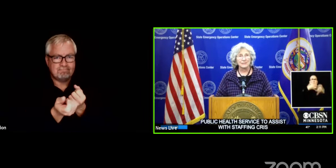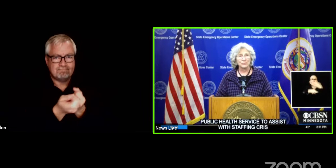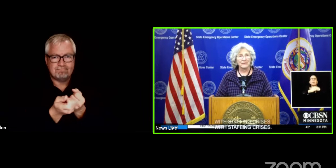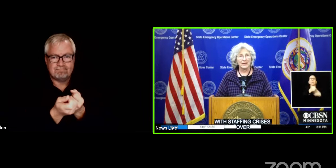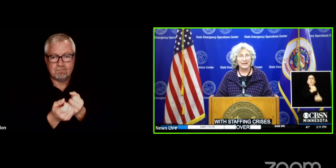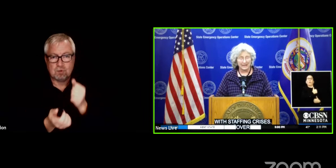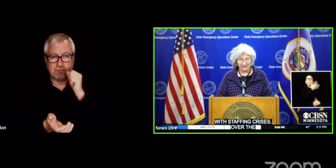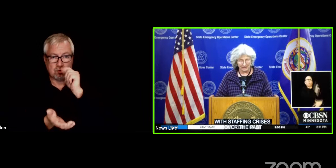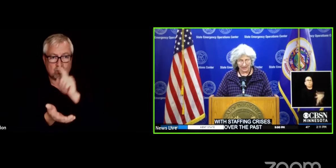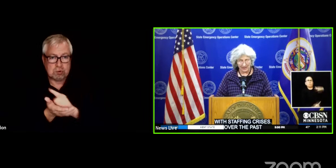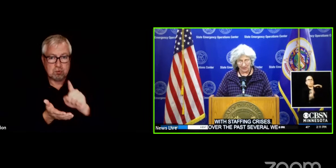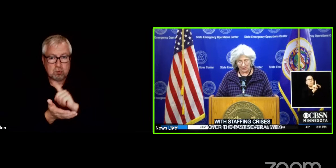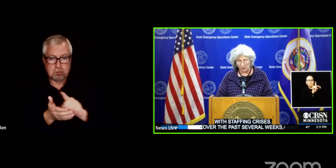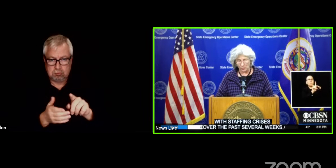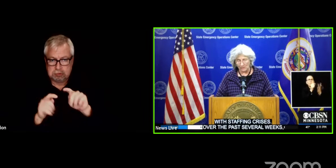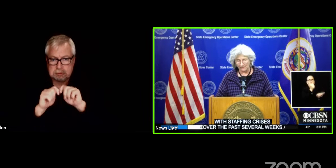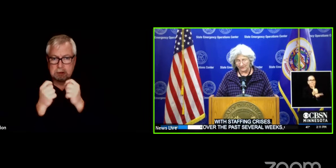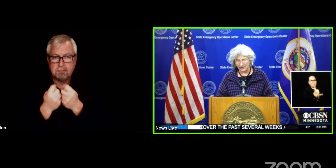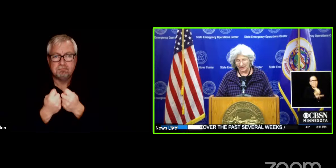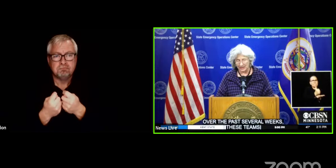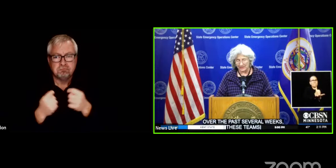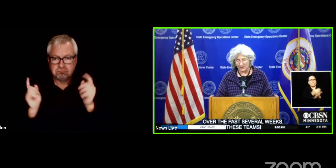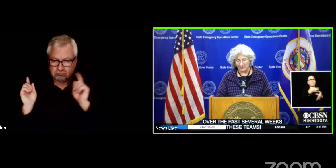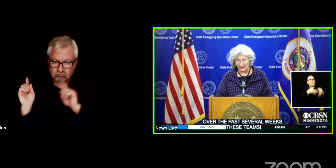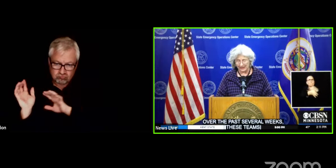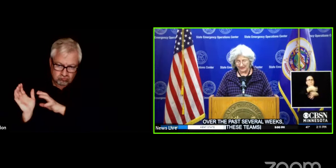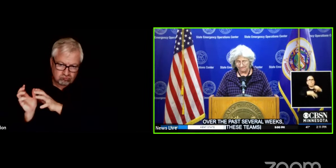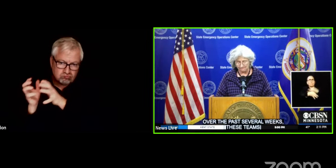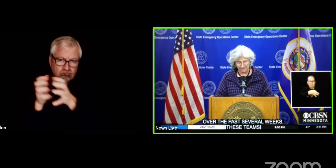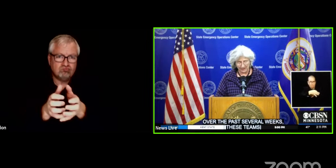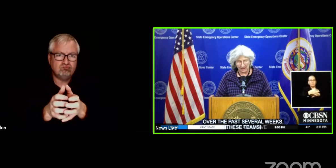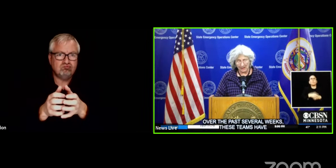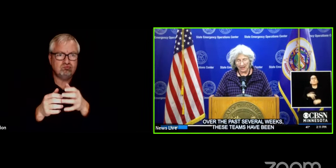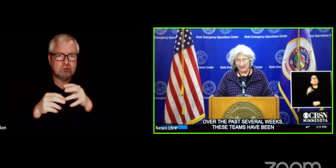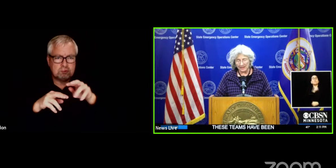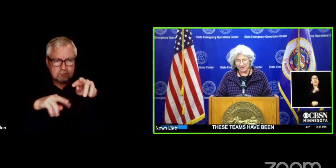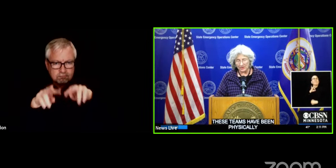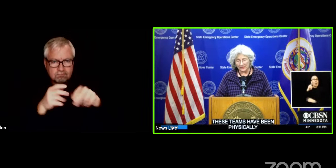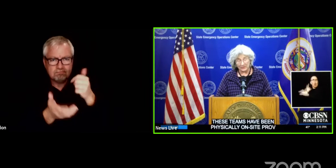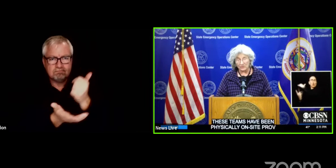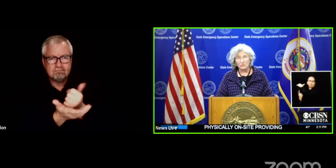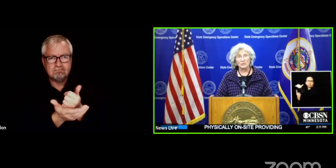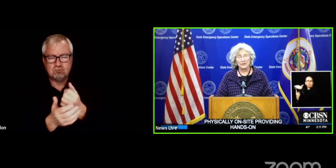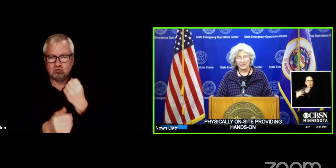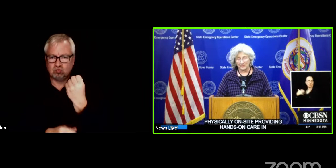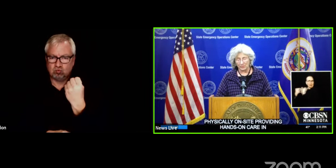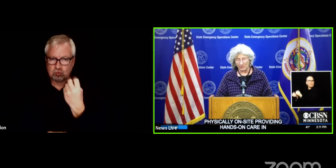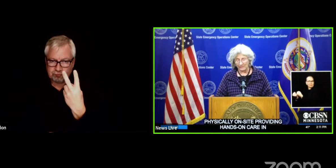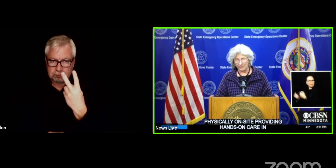PROVIDING HANDS-ON CARE IN 12 FACILITIES IN OUR STATE. IN ADDITION TO THIS EXTRAORDINARY SUPPORT FOR WHICH